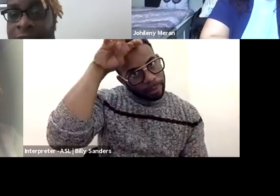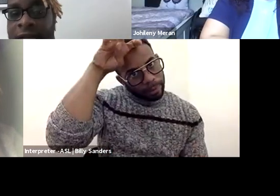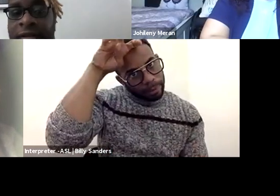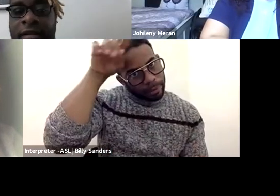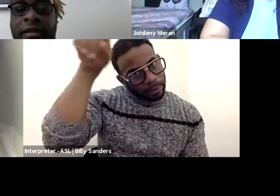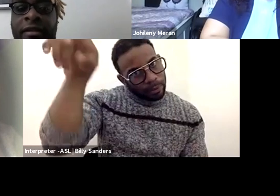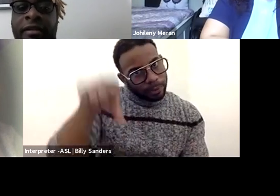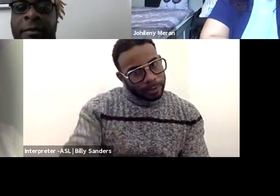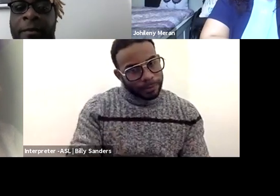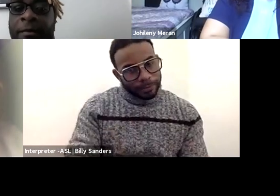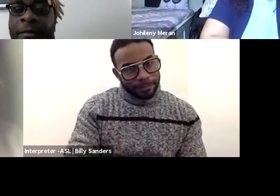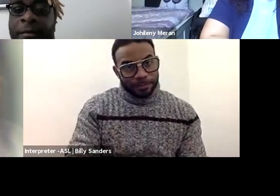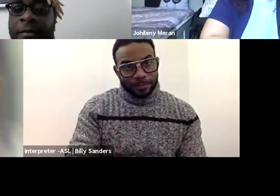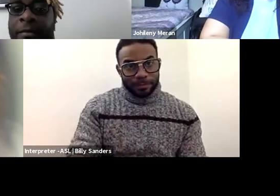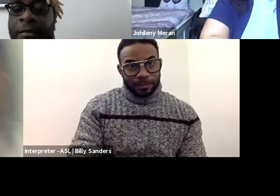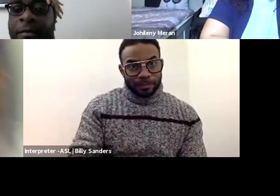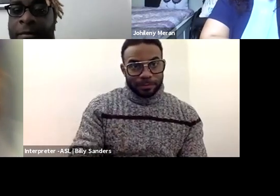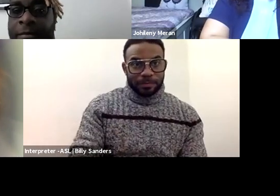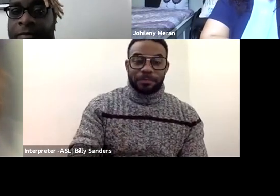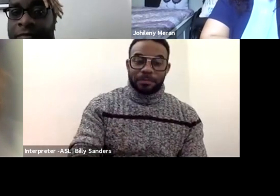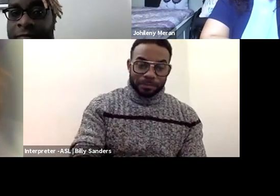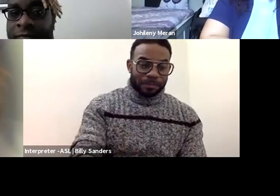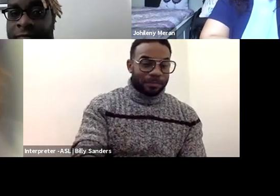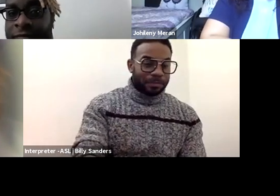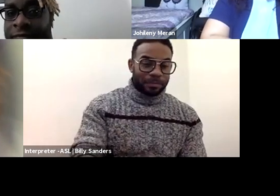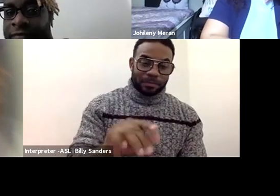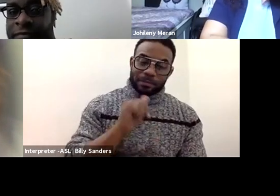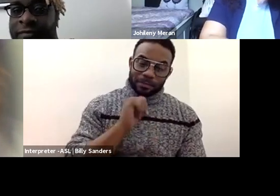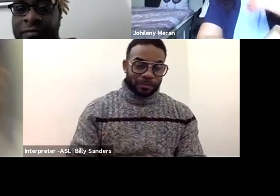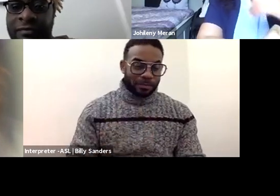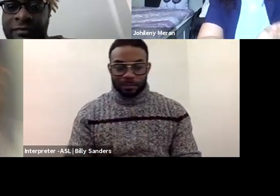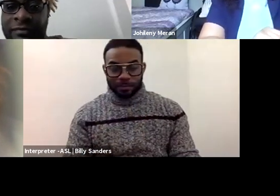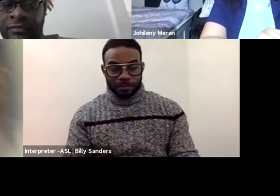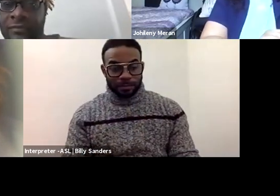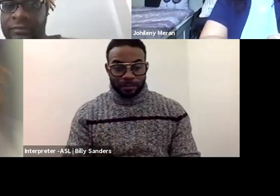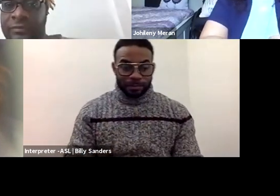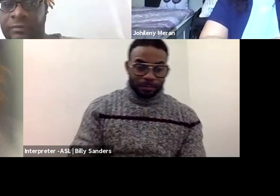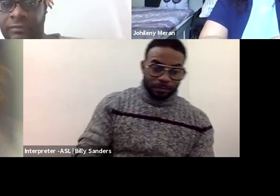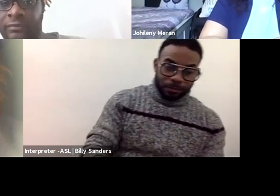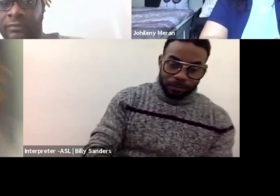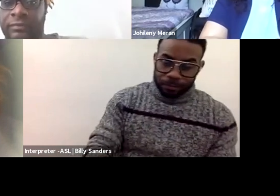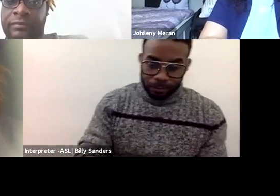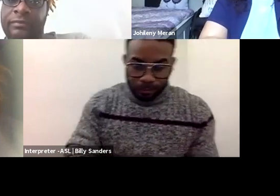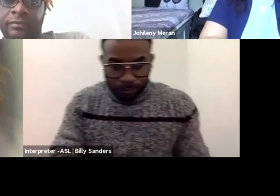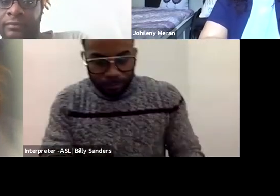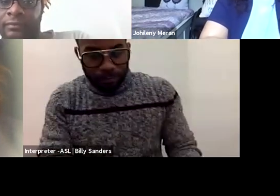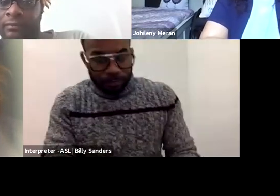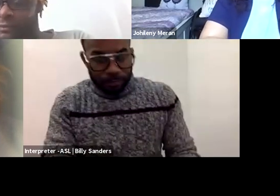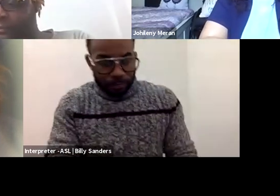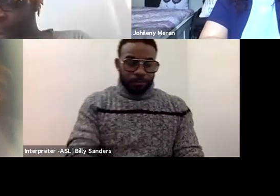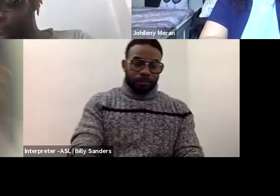No, you don't. No, you don't. Before we transition away from the topic of the intragroup